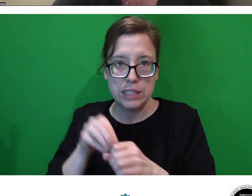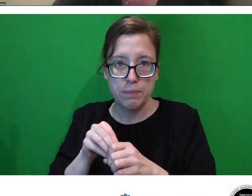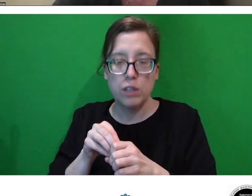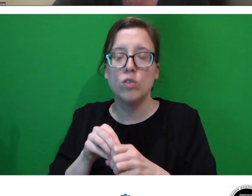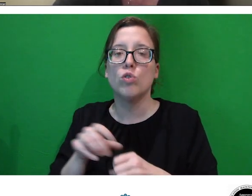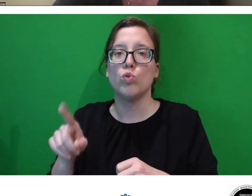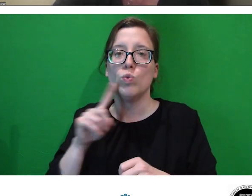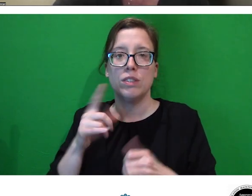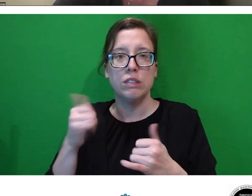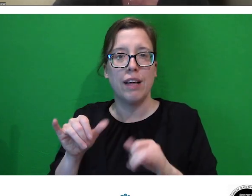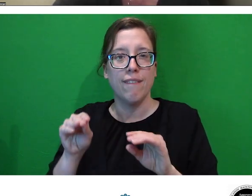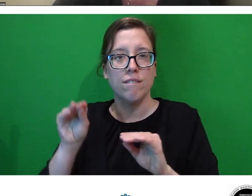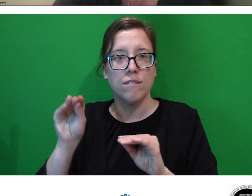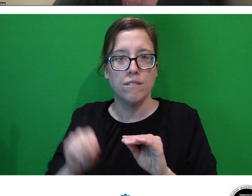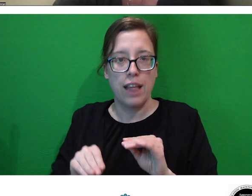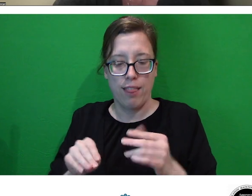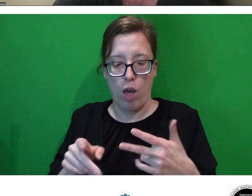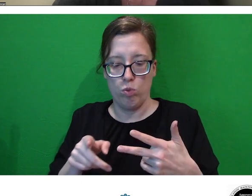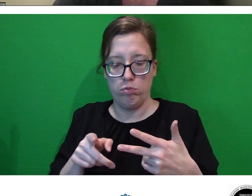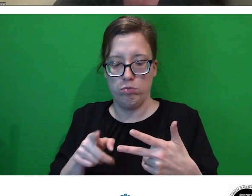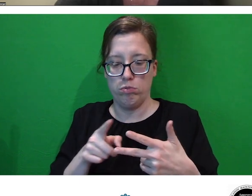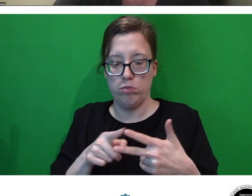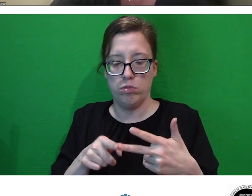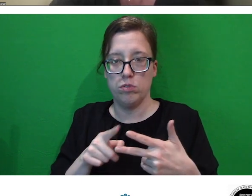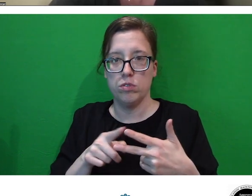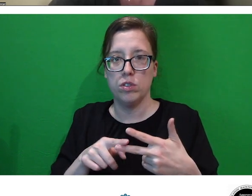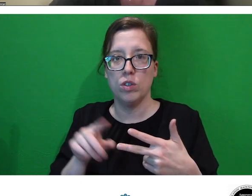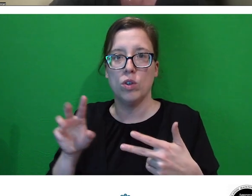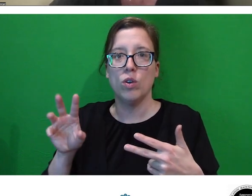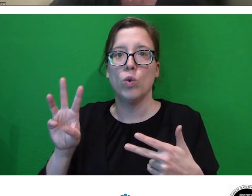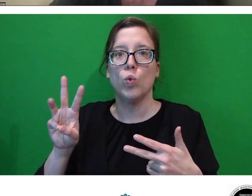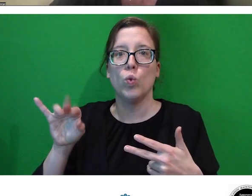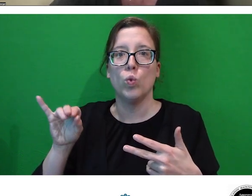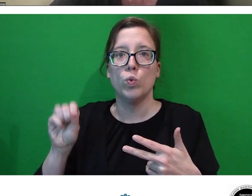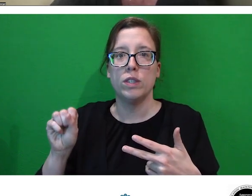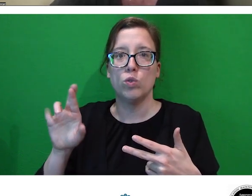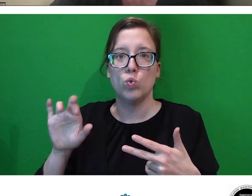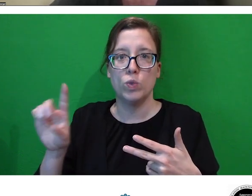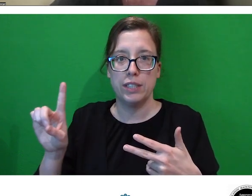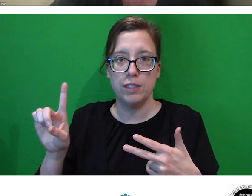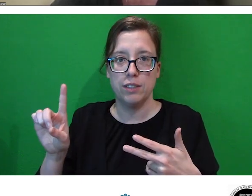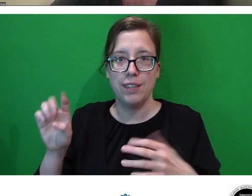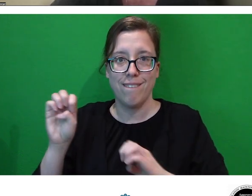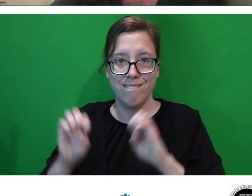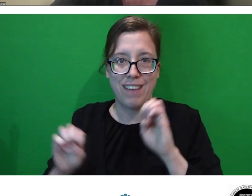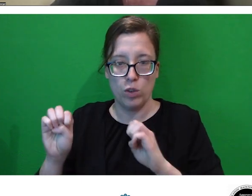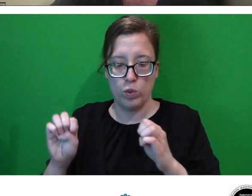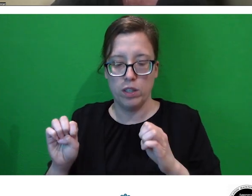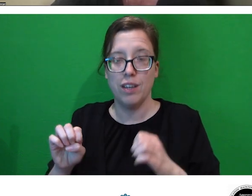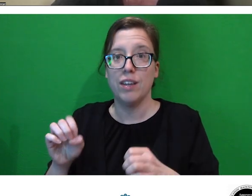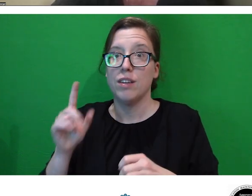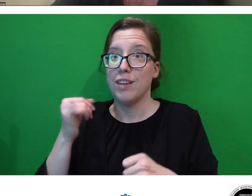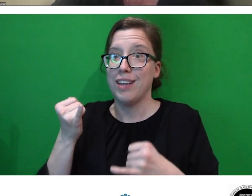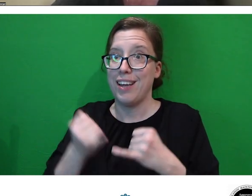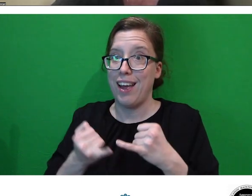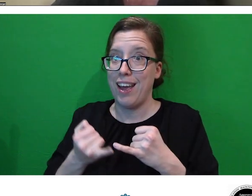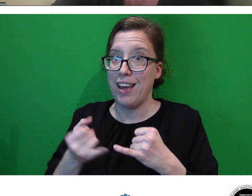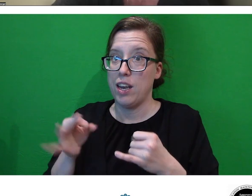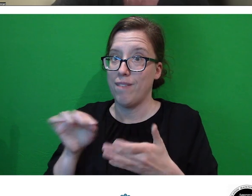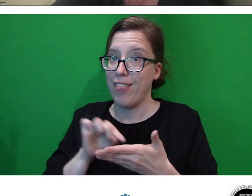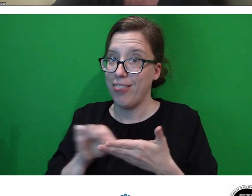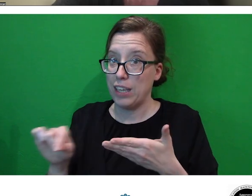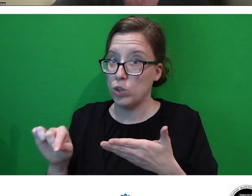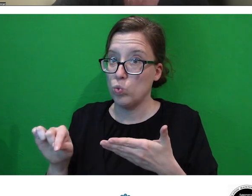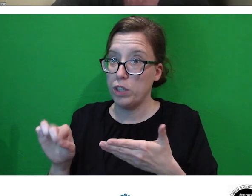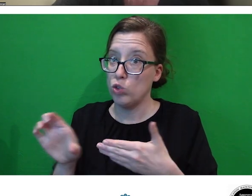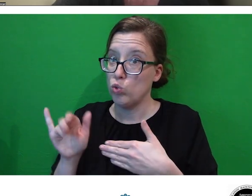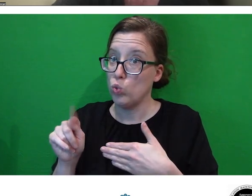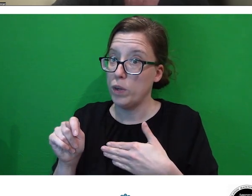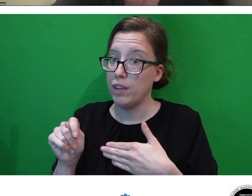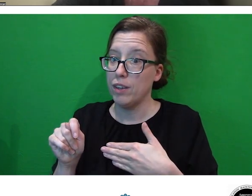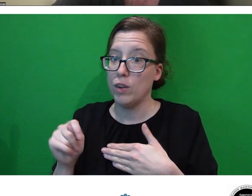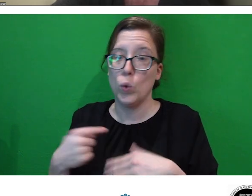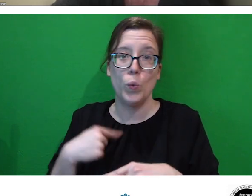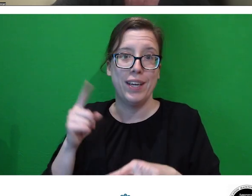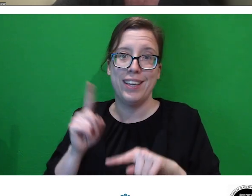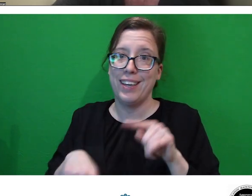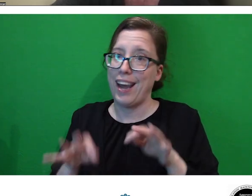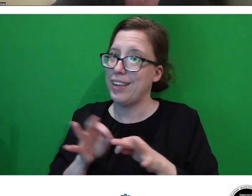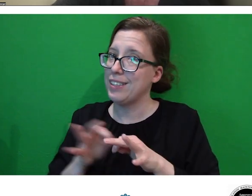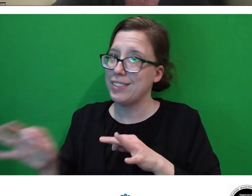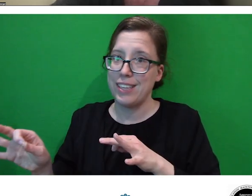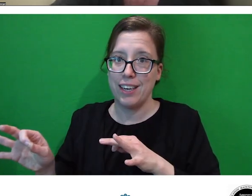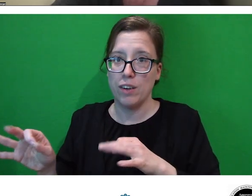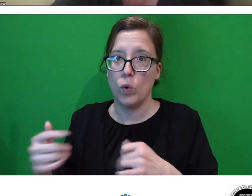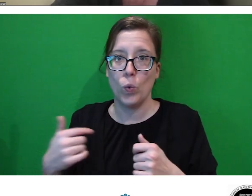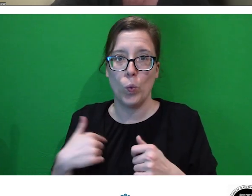or…and/or Certificate of Participation, then you will still fill out this WisRID evaluation.